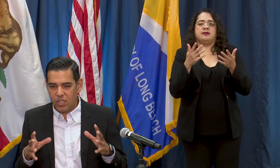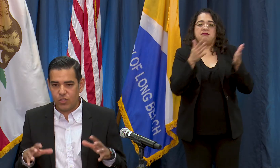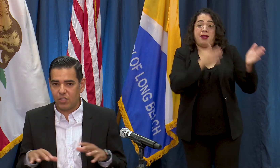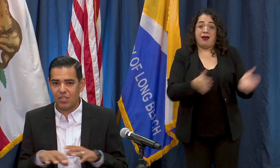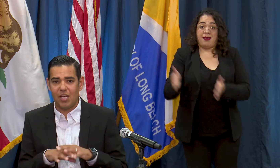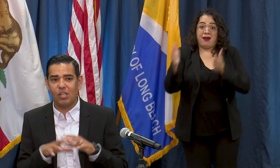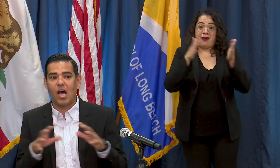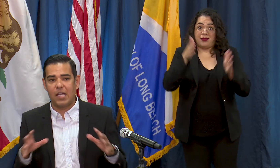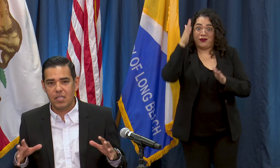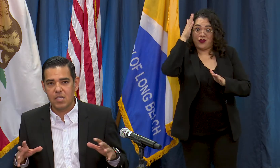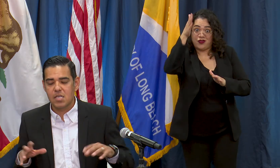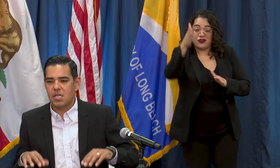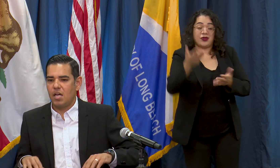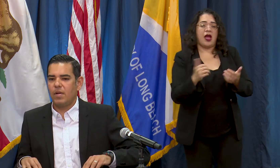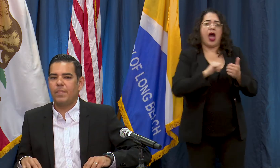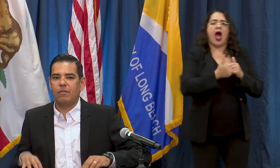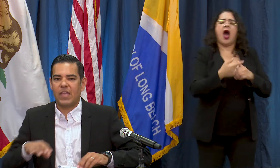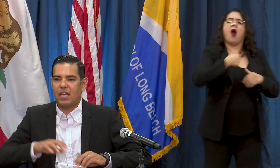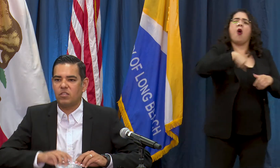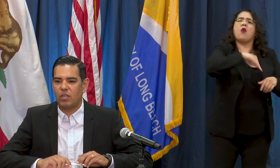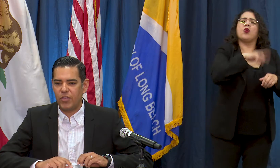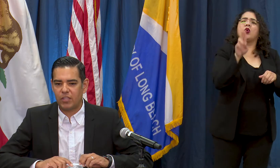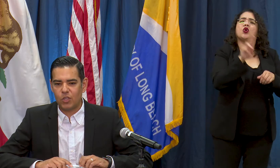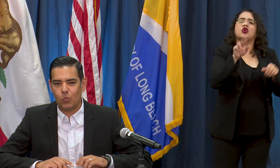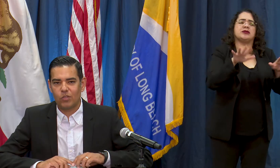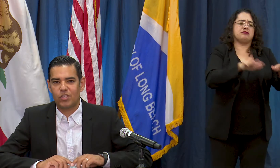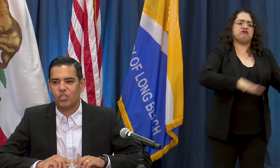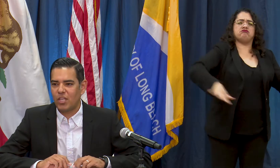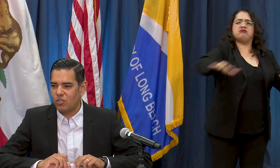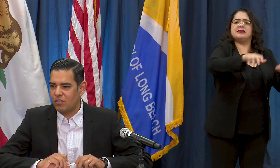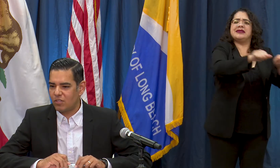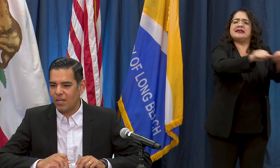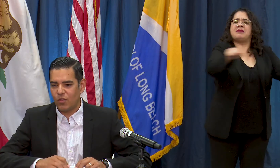teaching us a lot about that and so I think that you will see changes in the